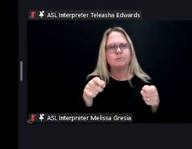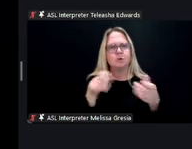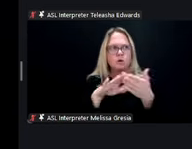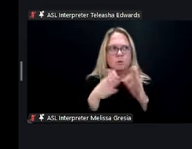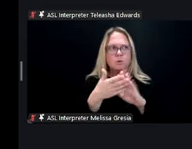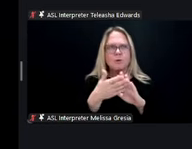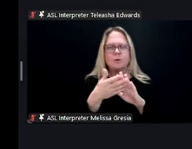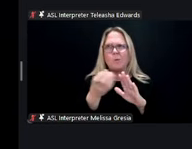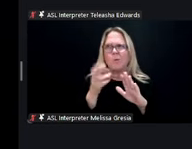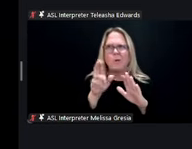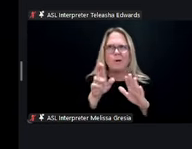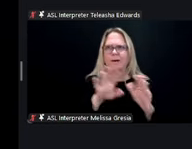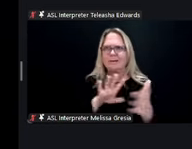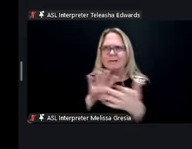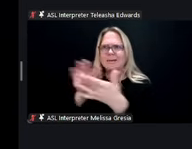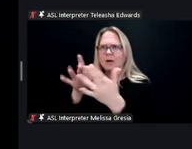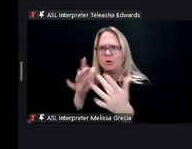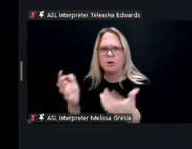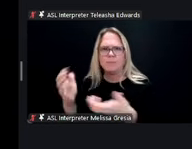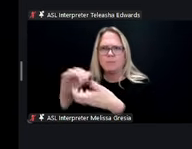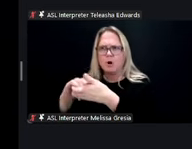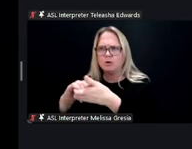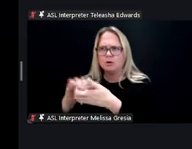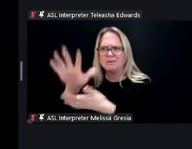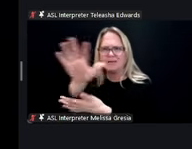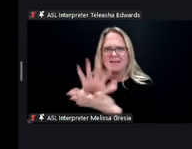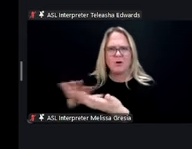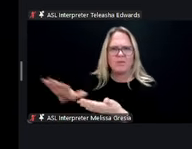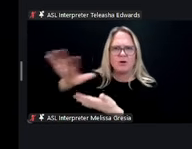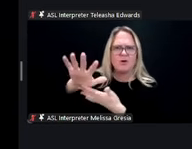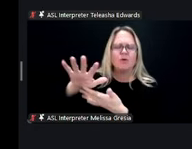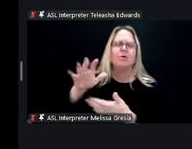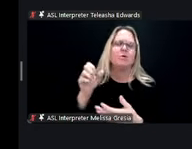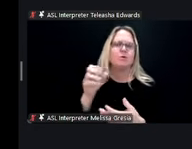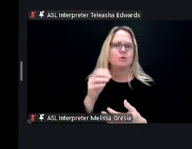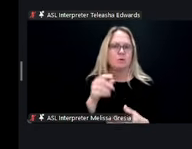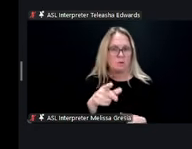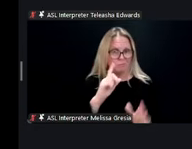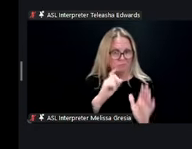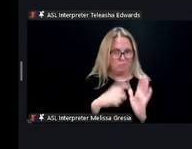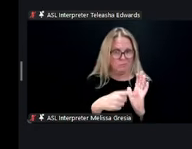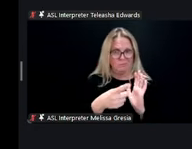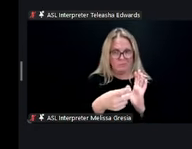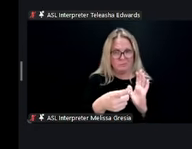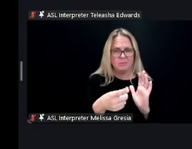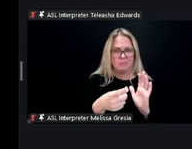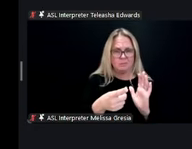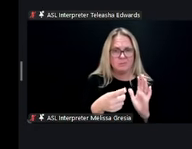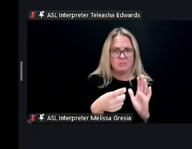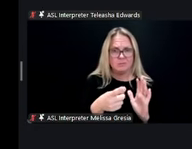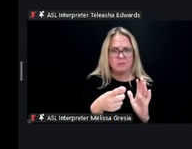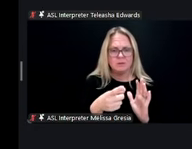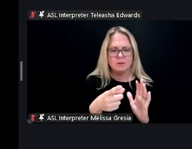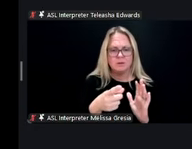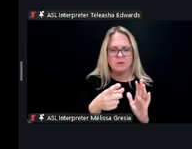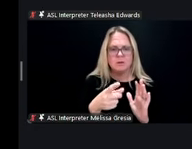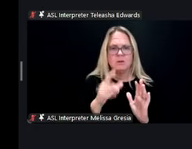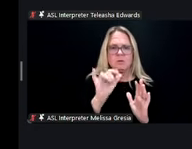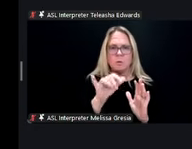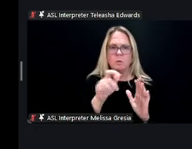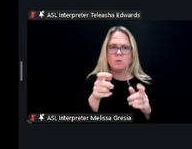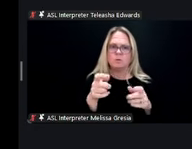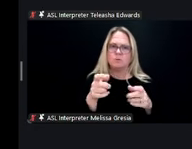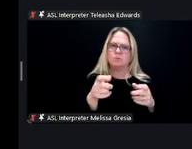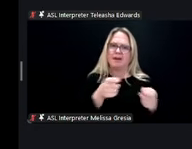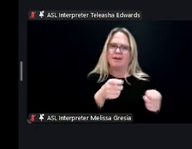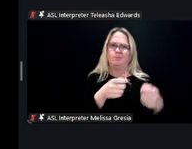network of partners that exist. And you see that um those management responsibilities are sort of